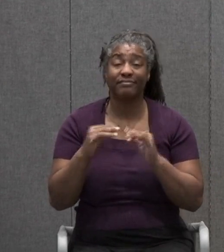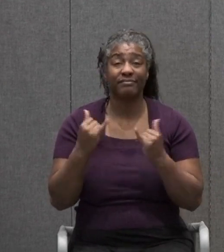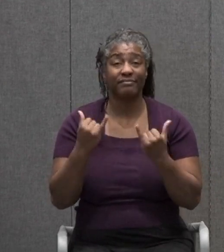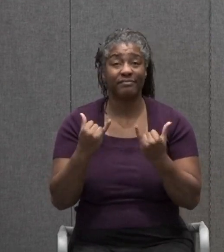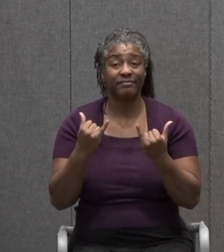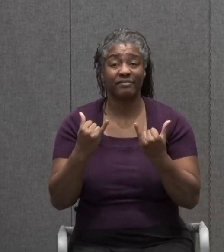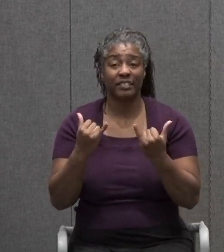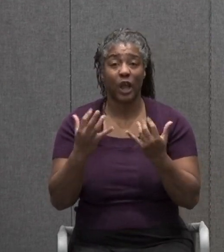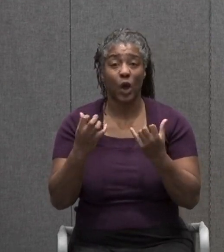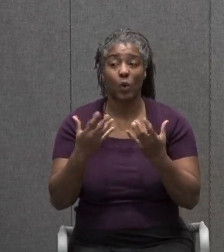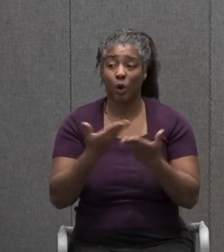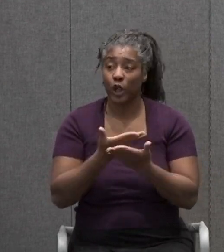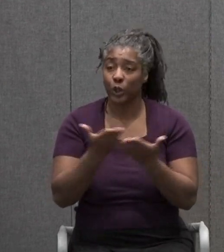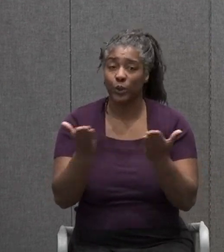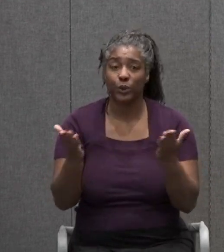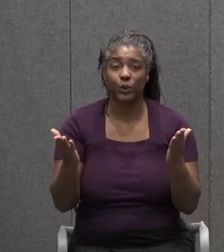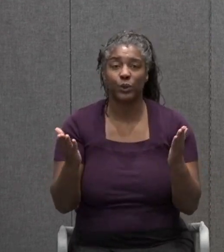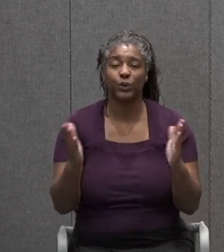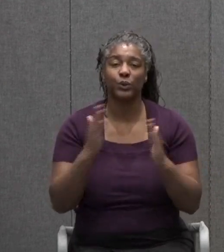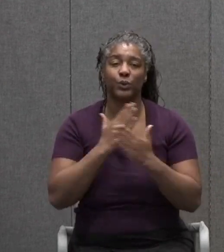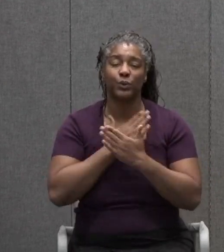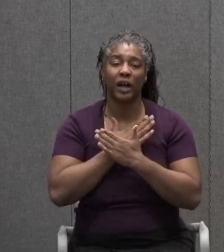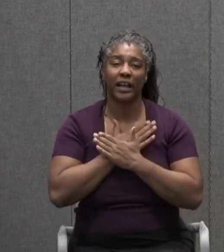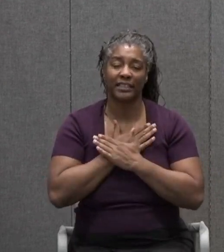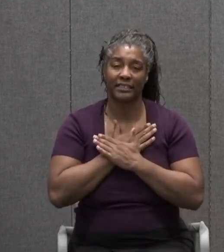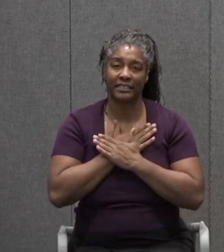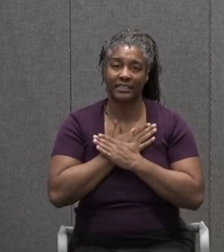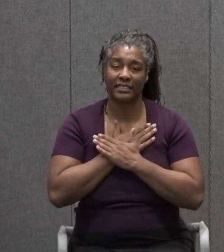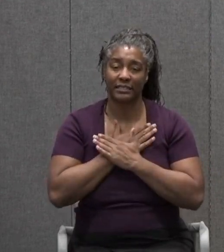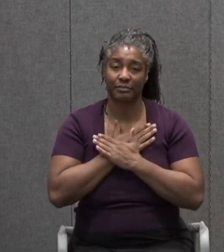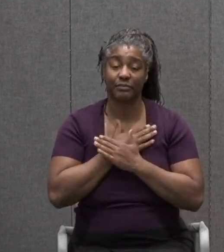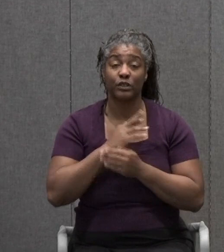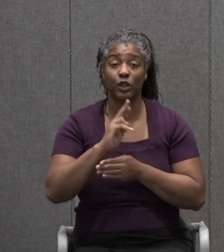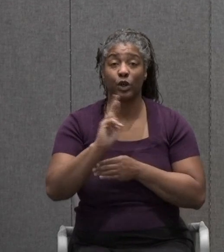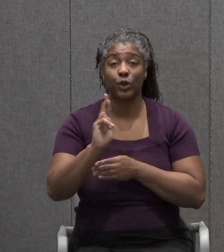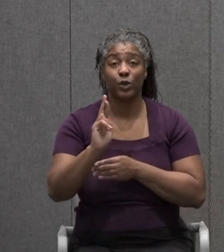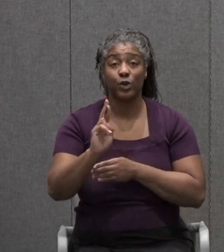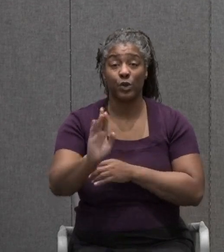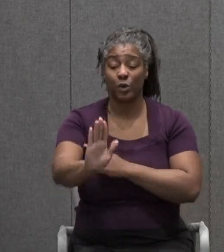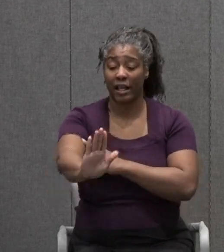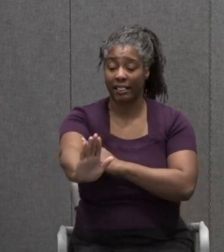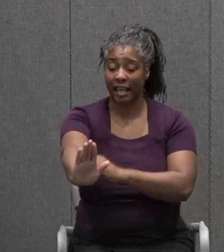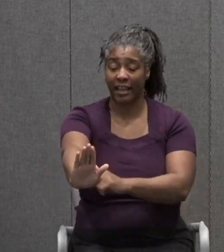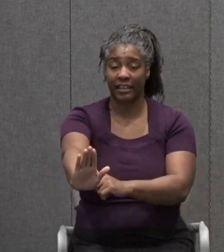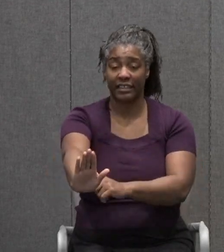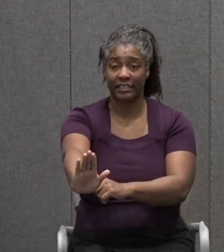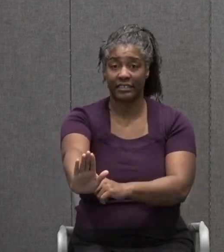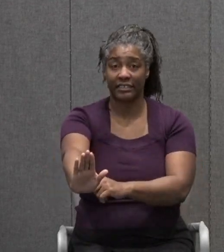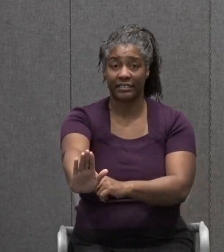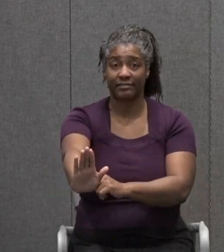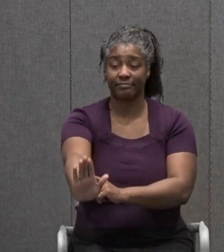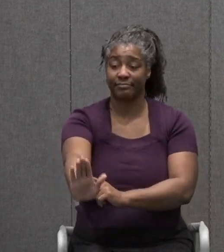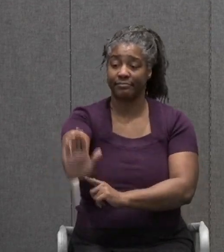Maybe lift the right leg just slightly off the mat, and point the toes and tighten that leg and hold it,